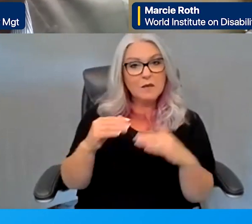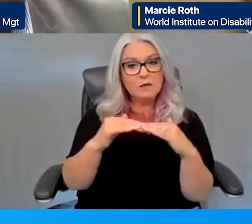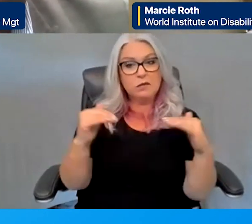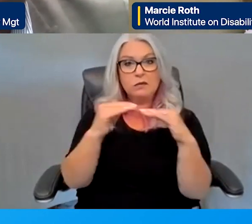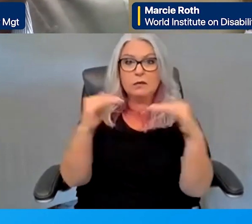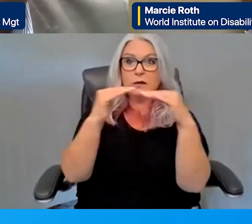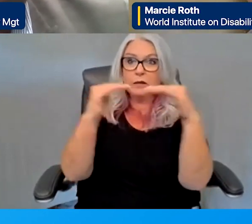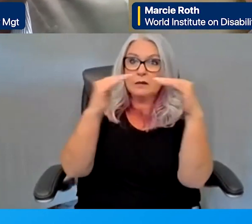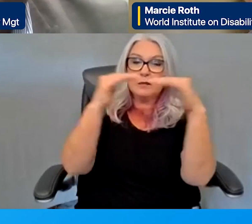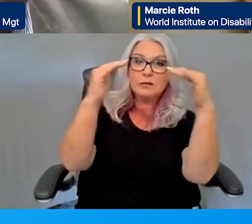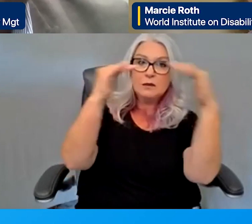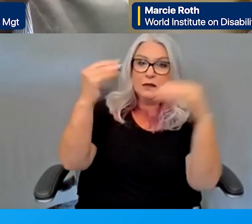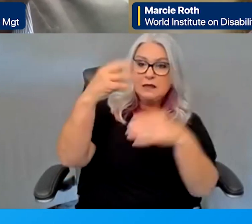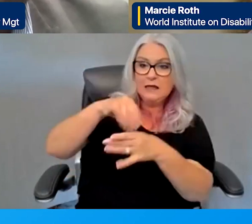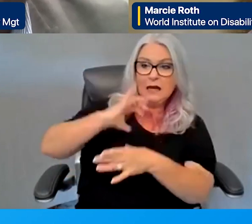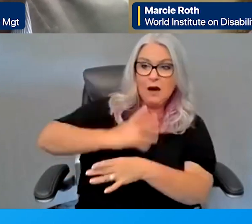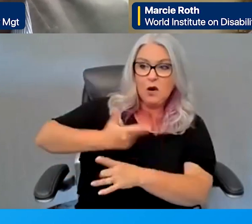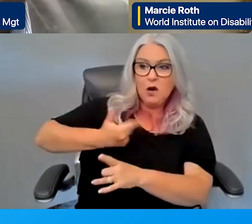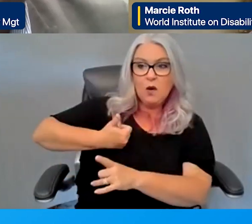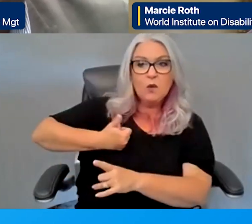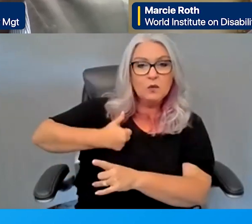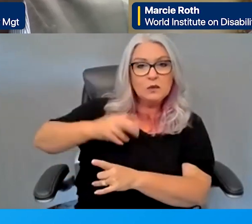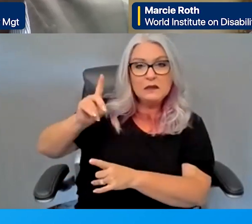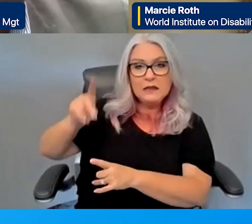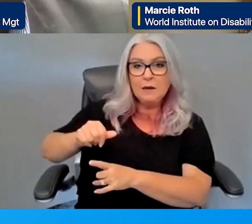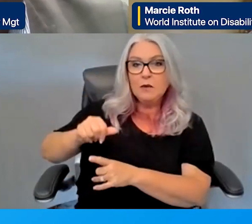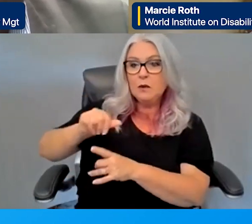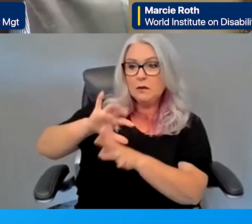own community has resulted in